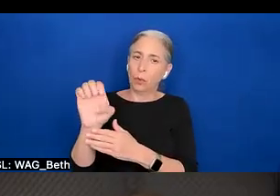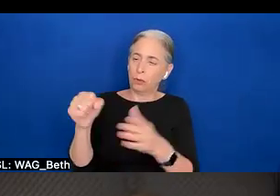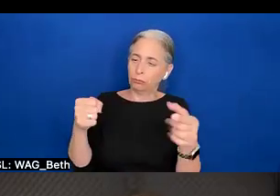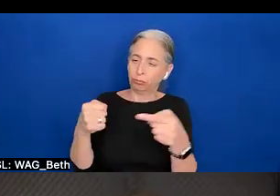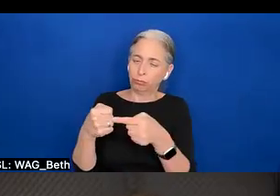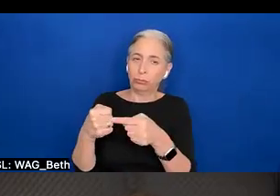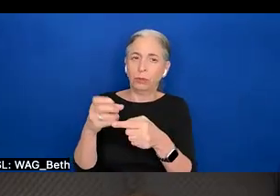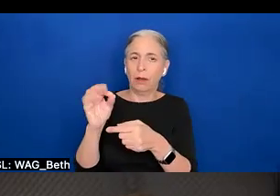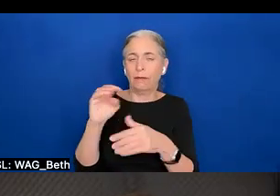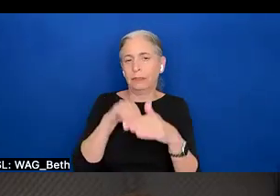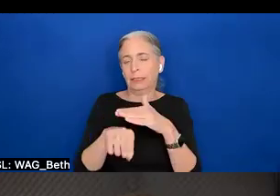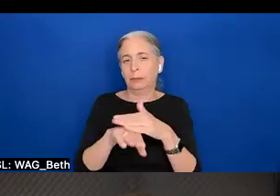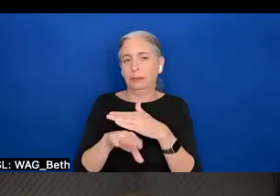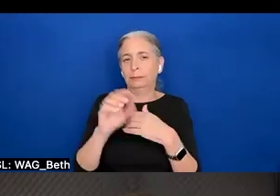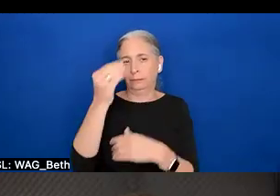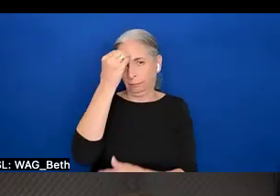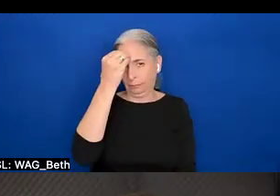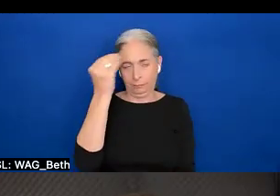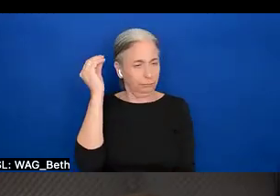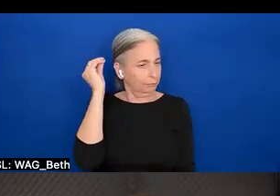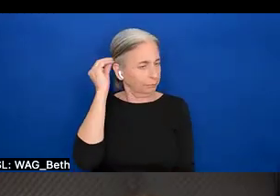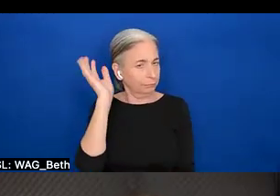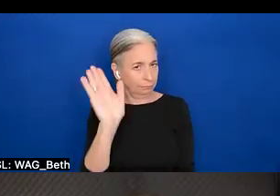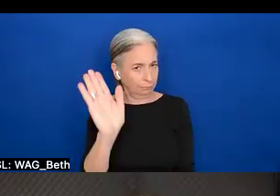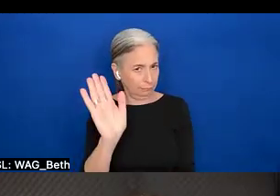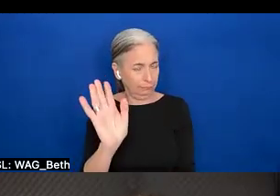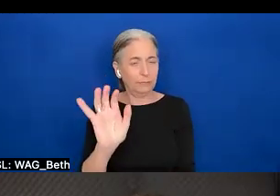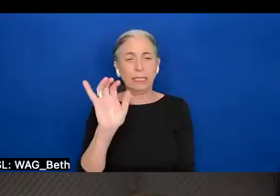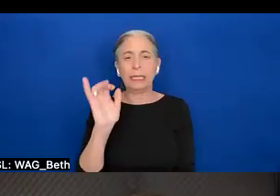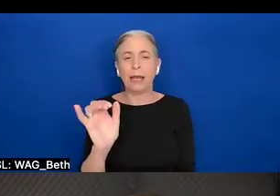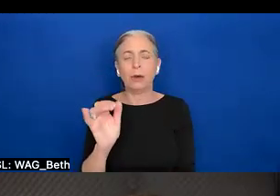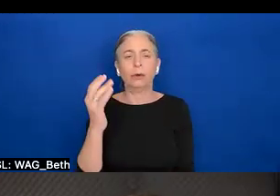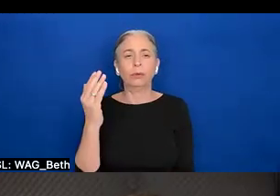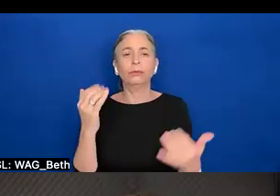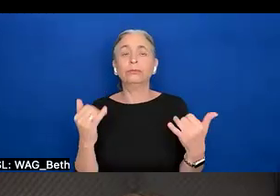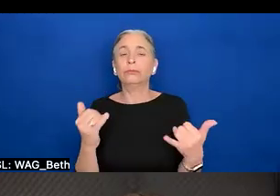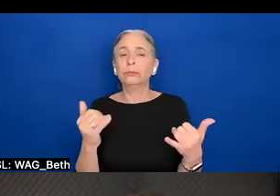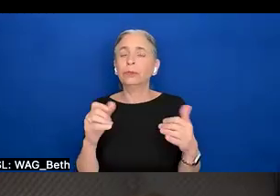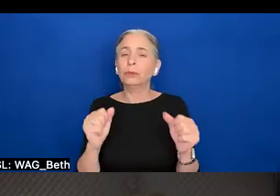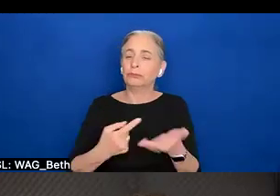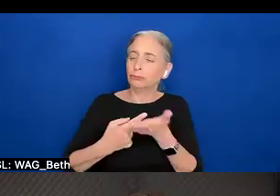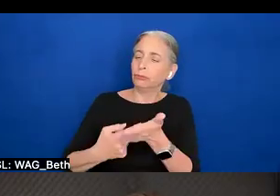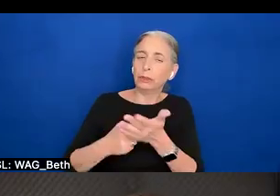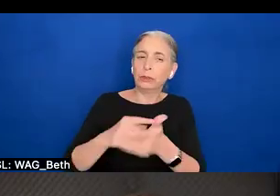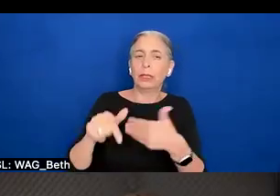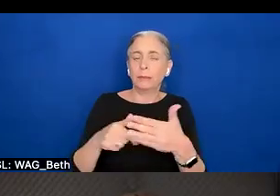With that in mind, we can start talking about the tips.